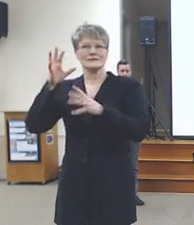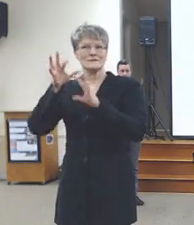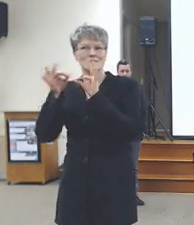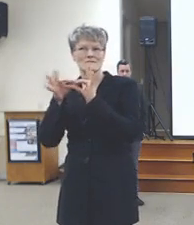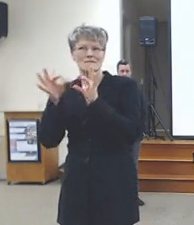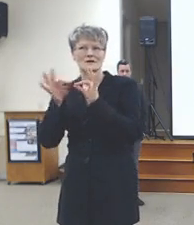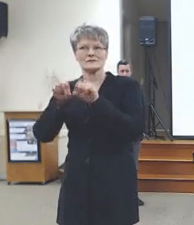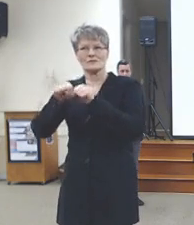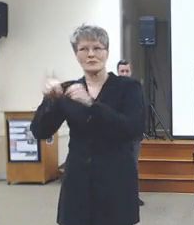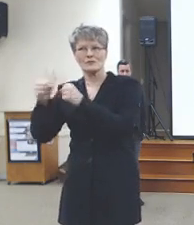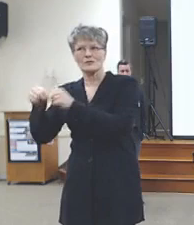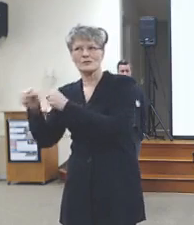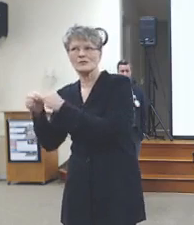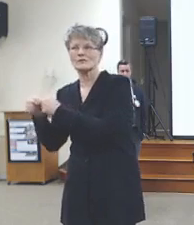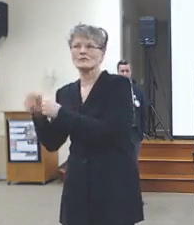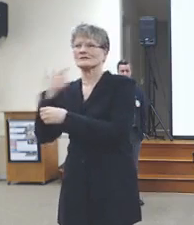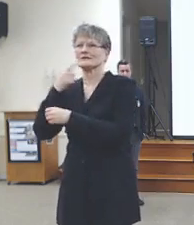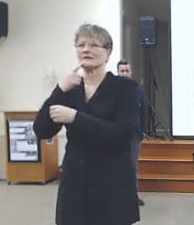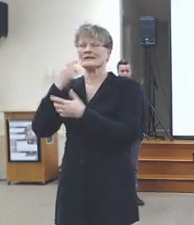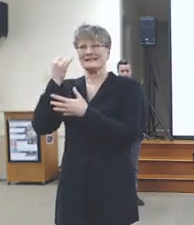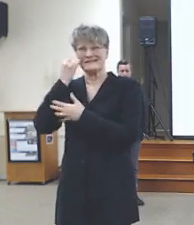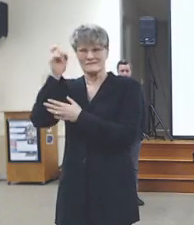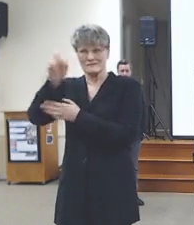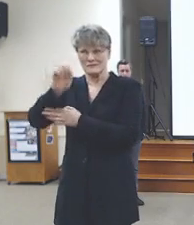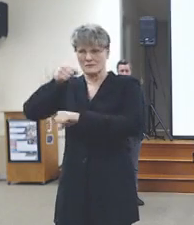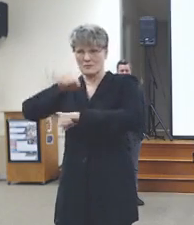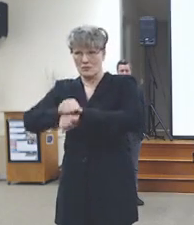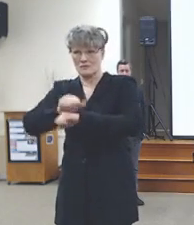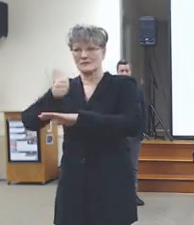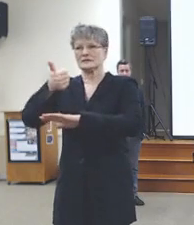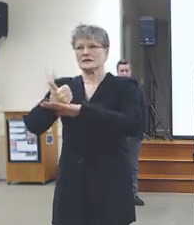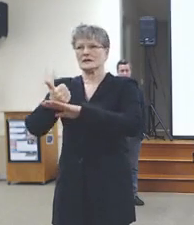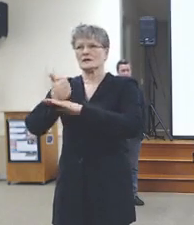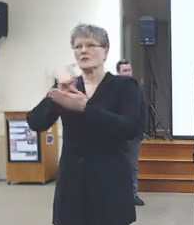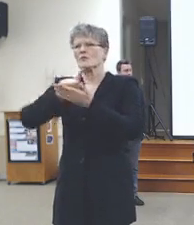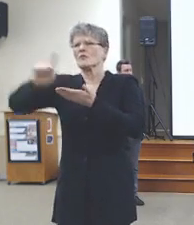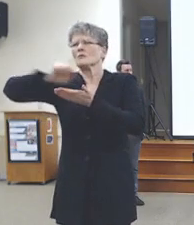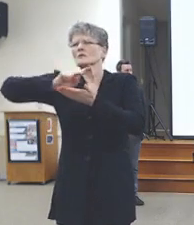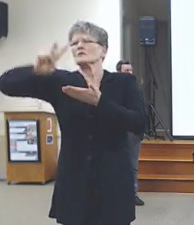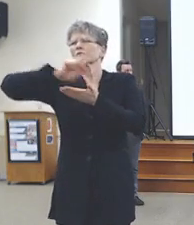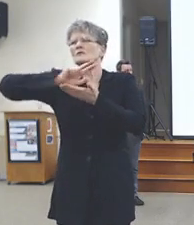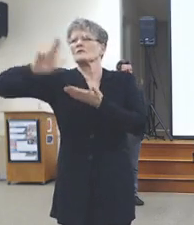one for a couple weeks out. All right thank you. Joe was breaking up just a